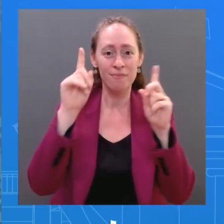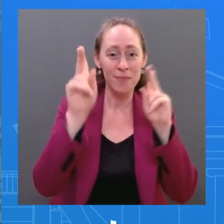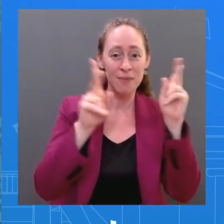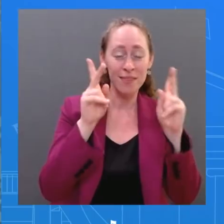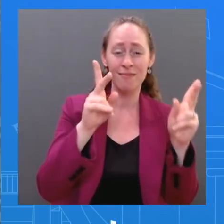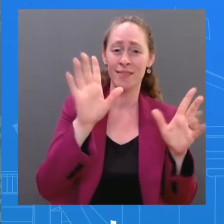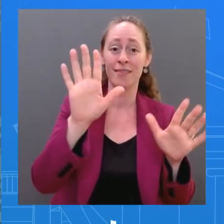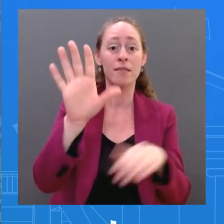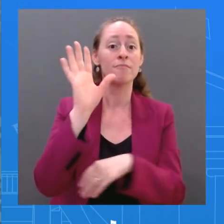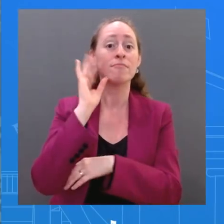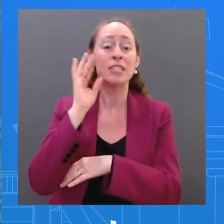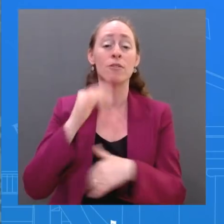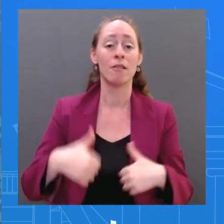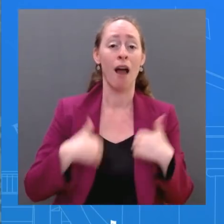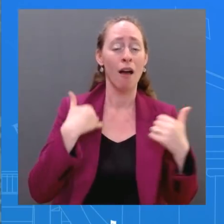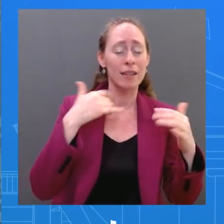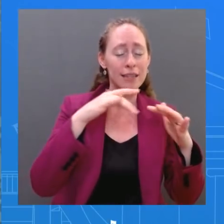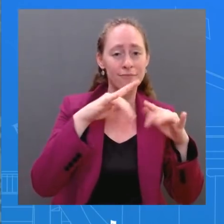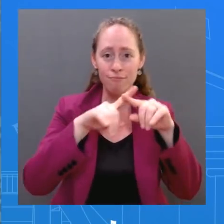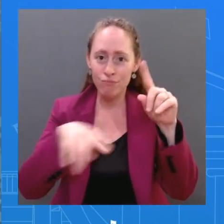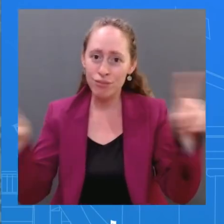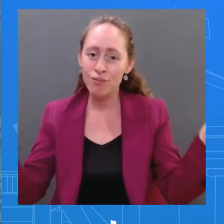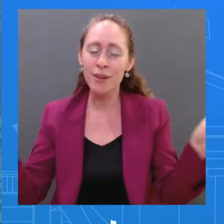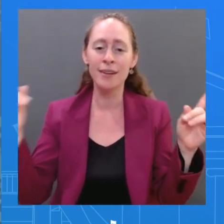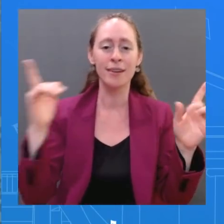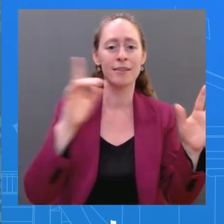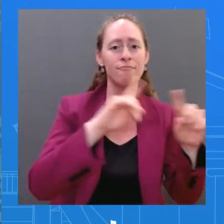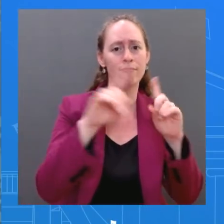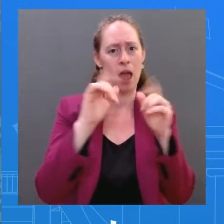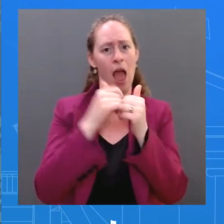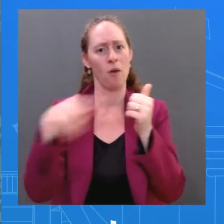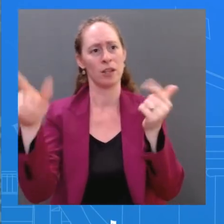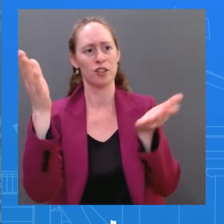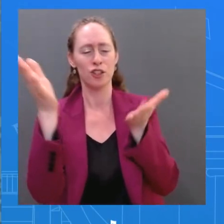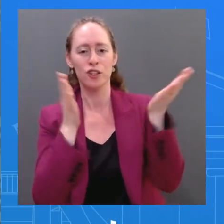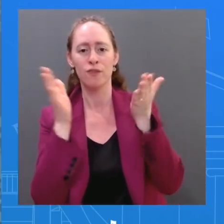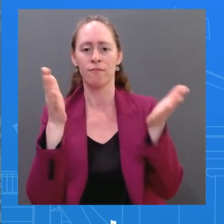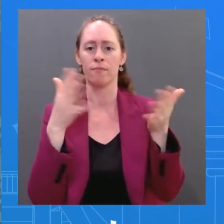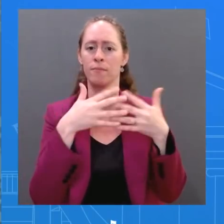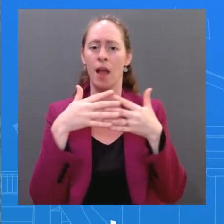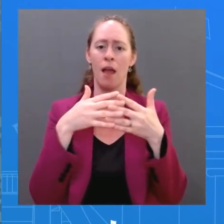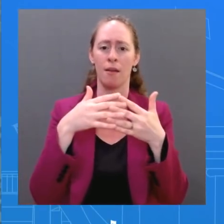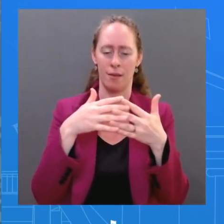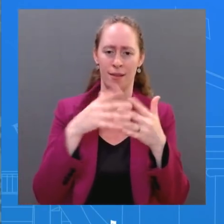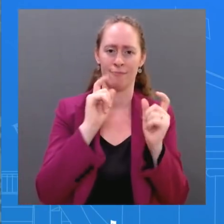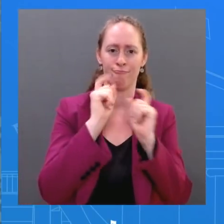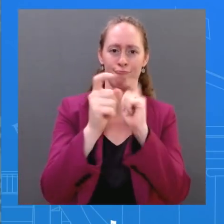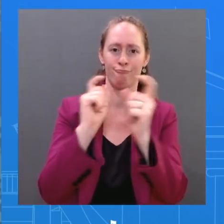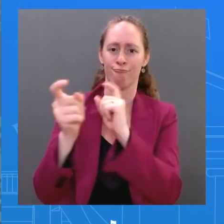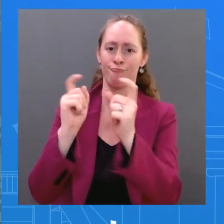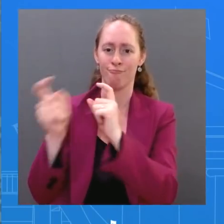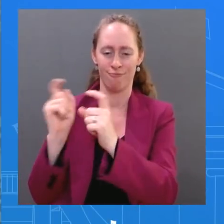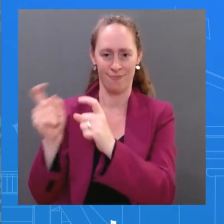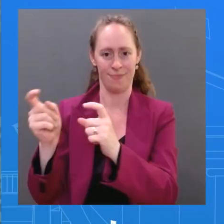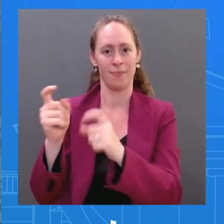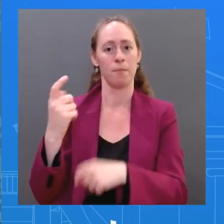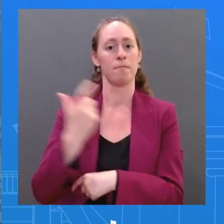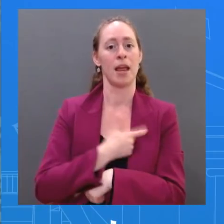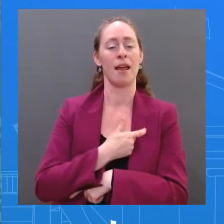the Presidential Medal of Freedom, the highest -- the nation's highest civilian honor. President Biden has long said